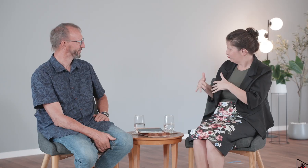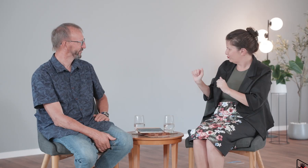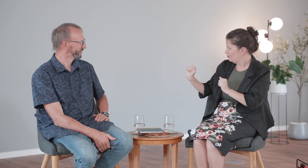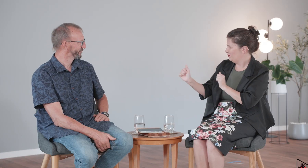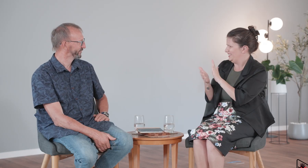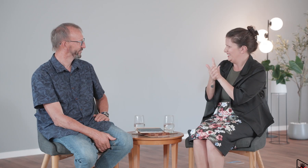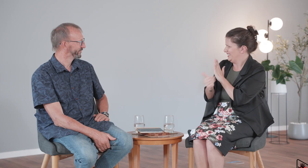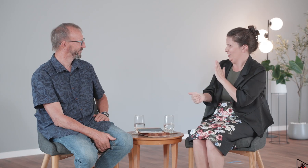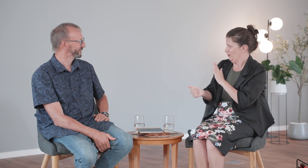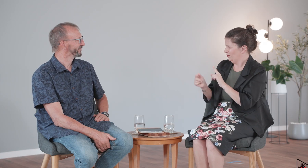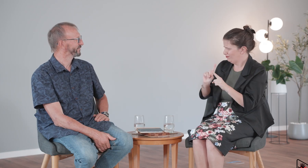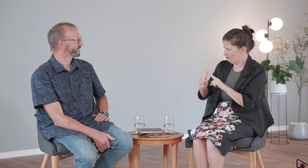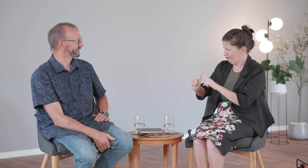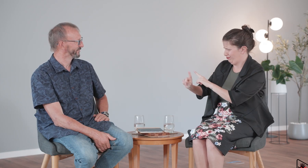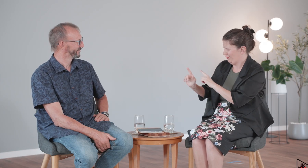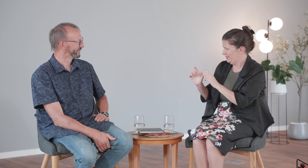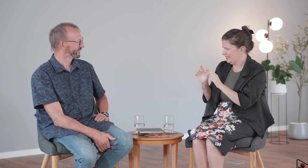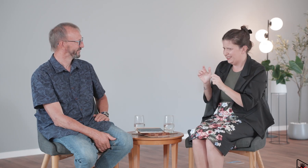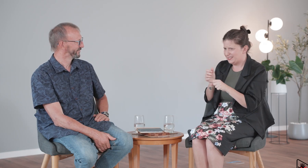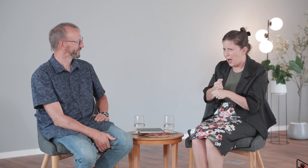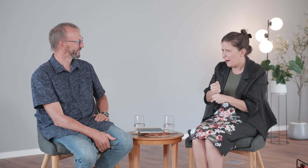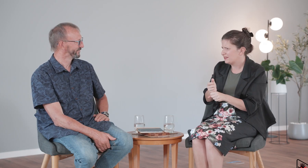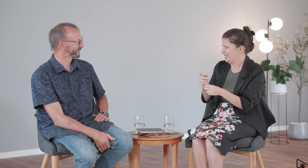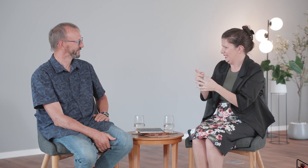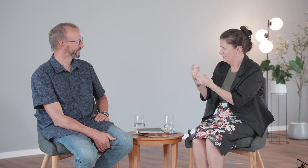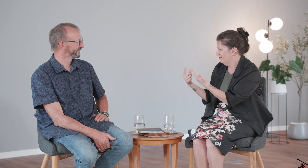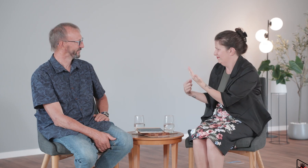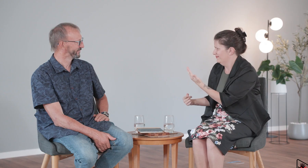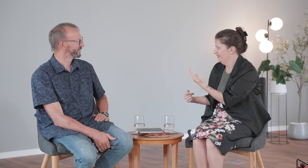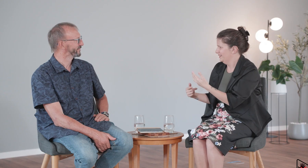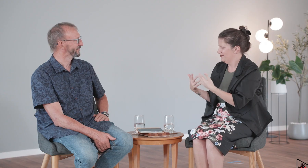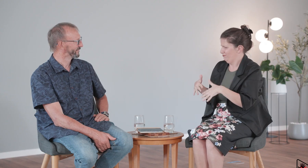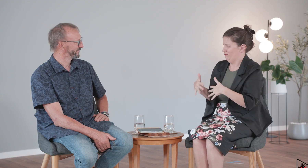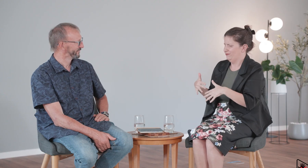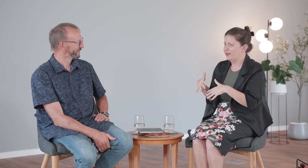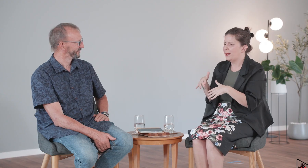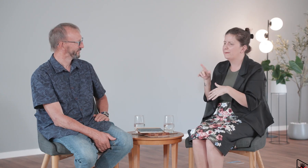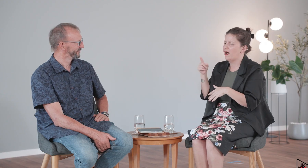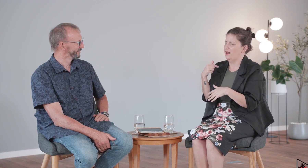Wow, Peter, you really do have quite a few skills. Carpentry and a whole heap of others as well. It's